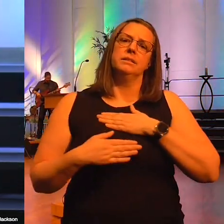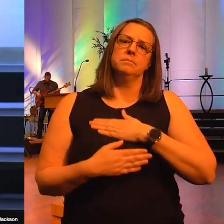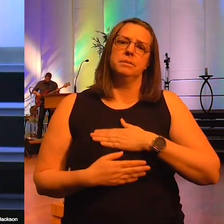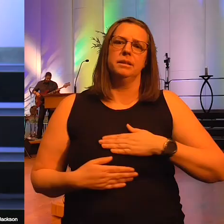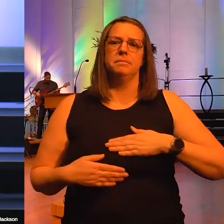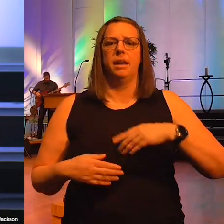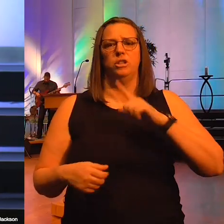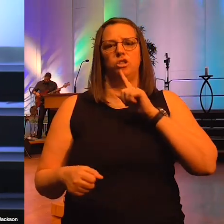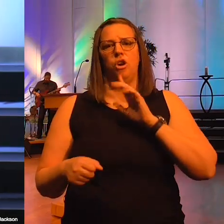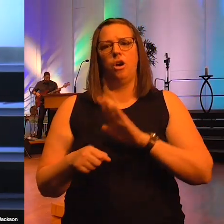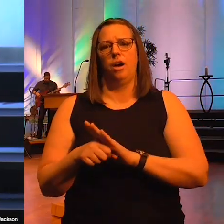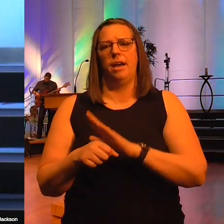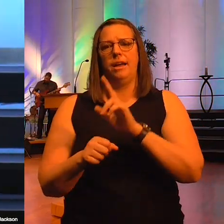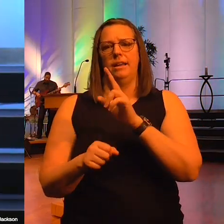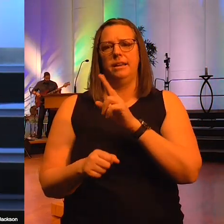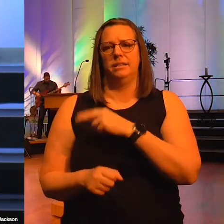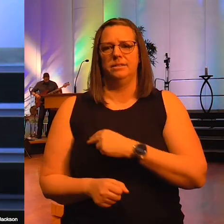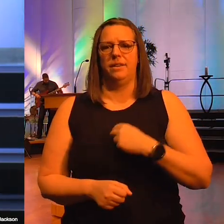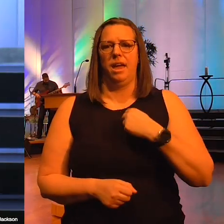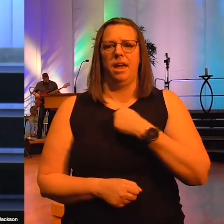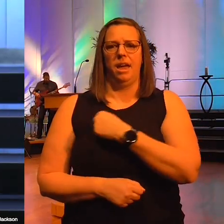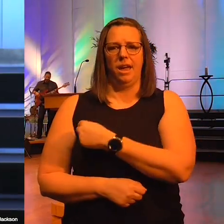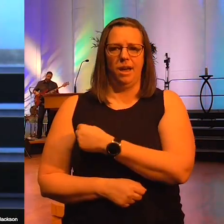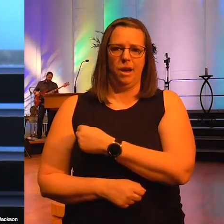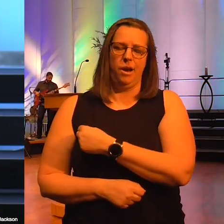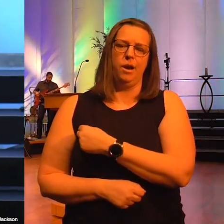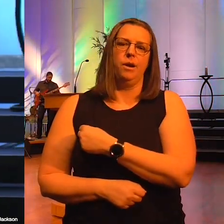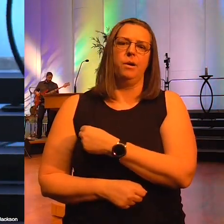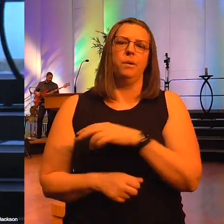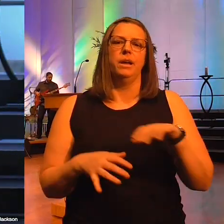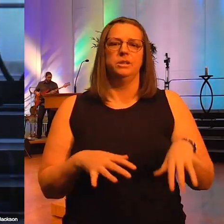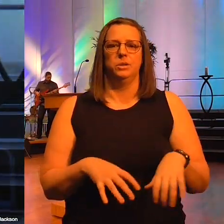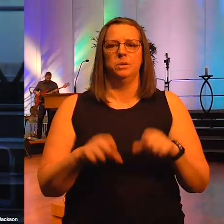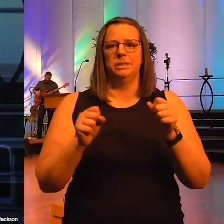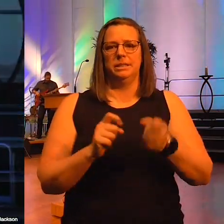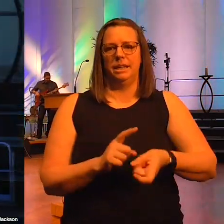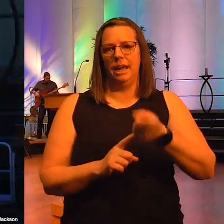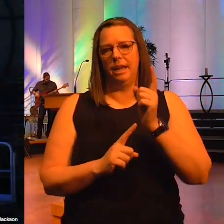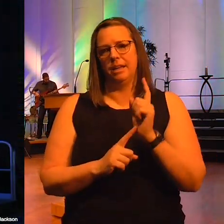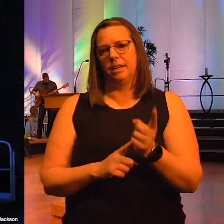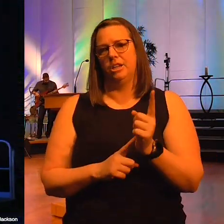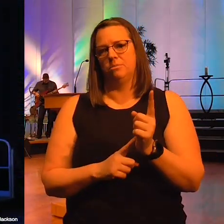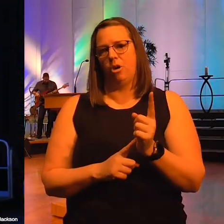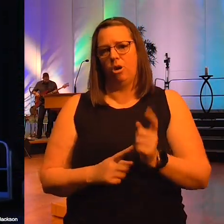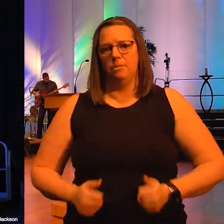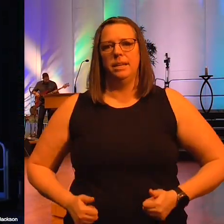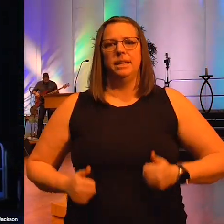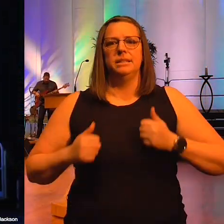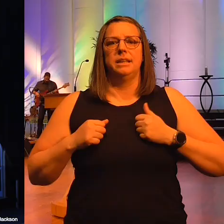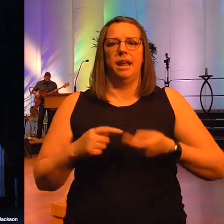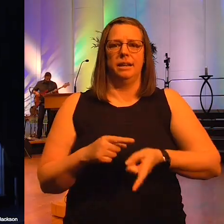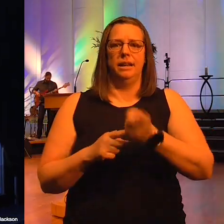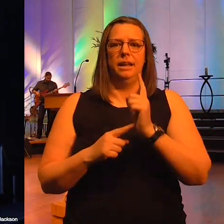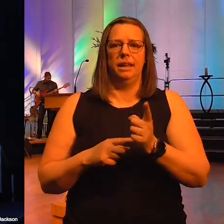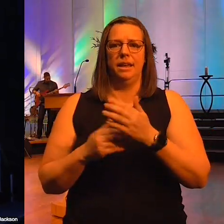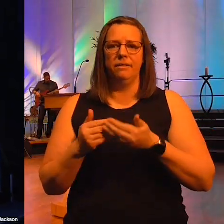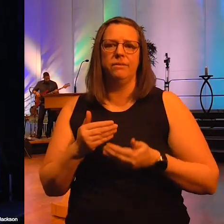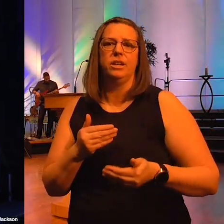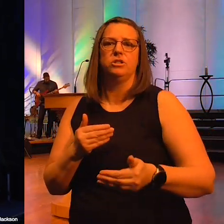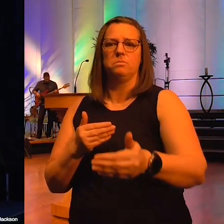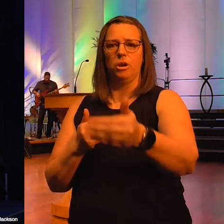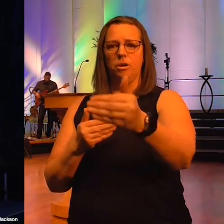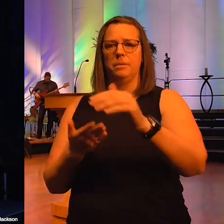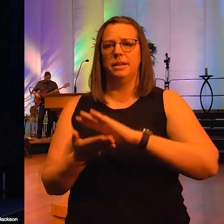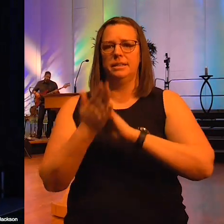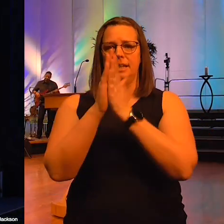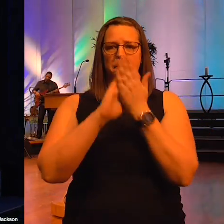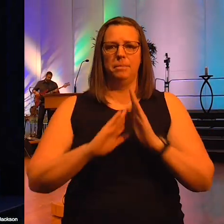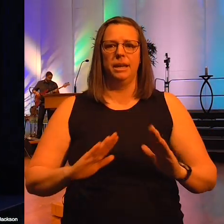joy to take each moment and live each moment in peace